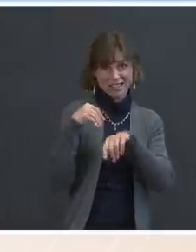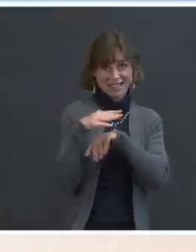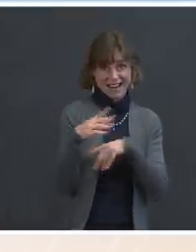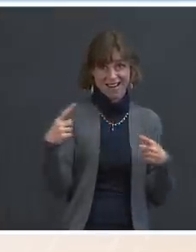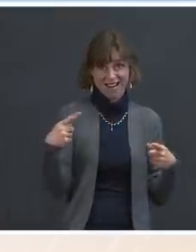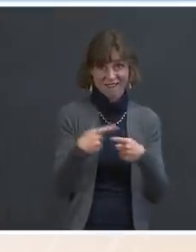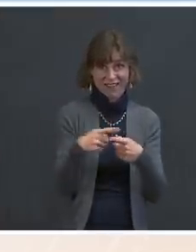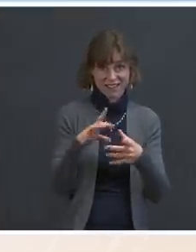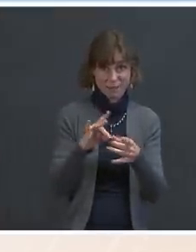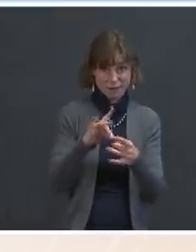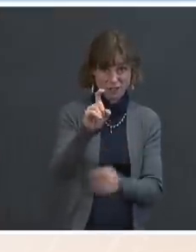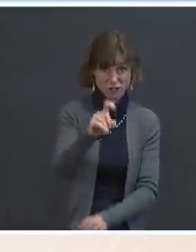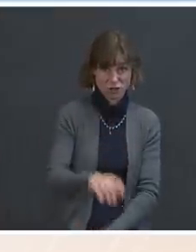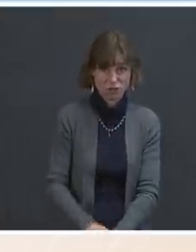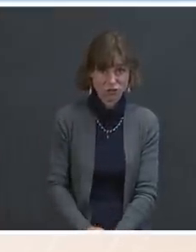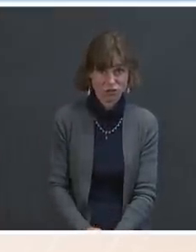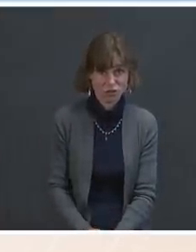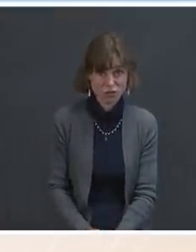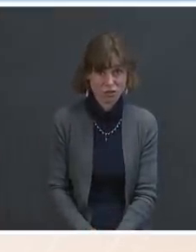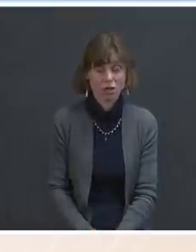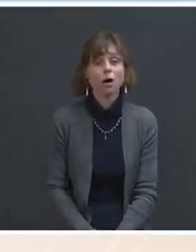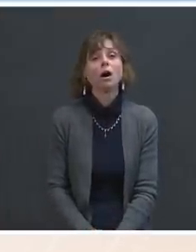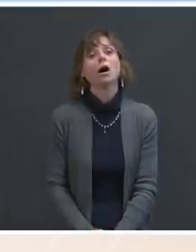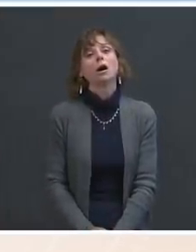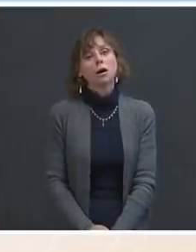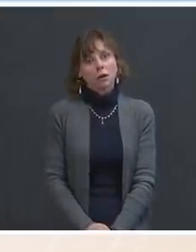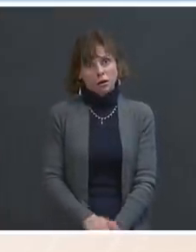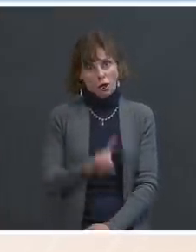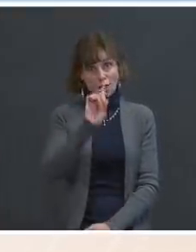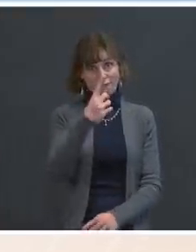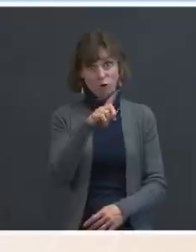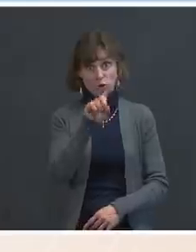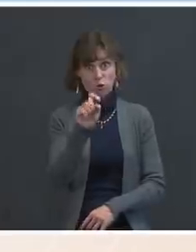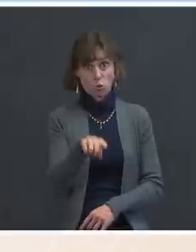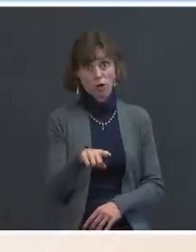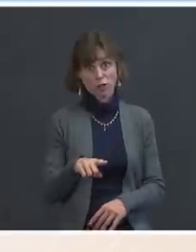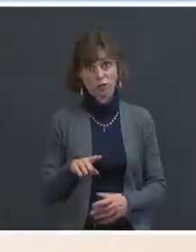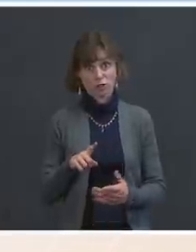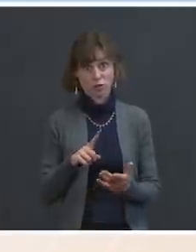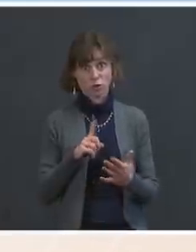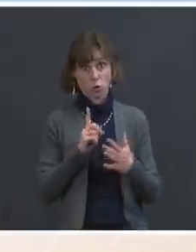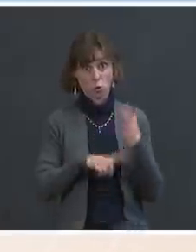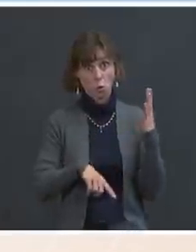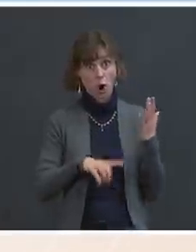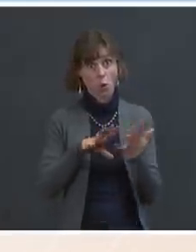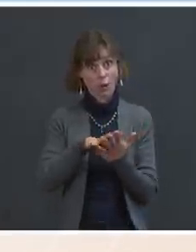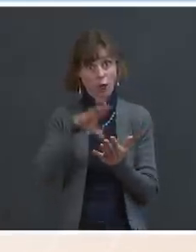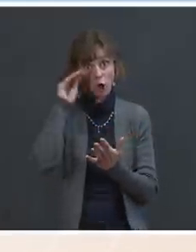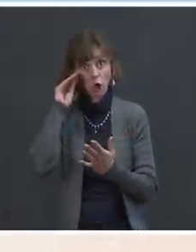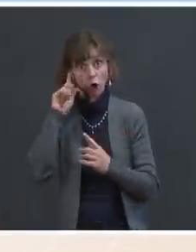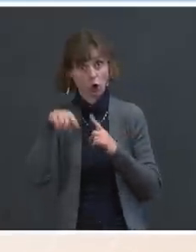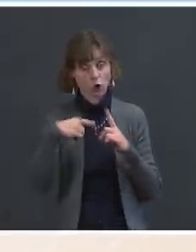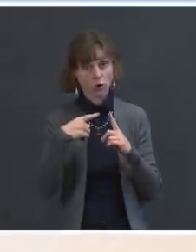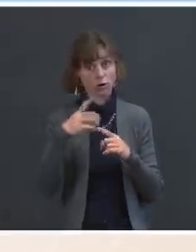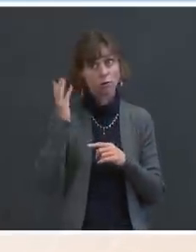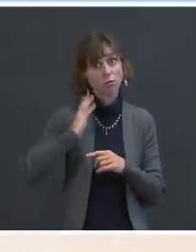Ambassador Jacobson: So, on the first question -- the question of learning things from when the Vice President was leading a lot of our efforts in Central America previously --